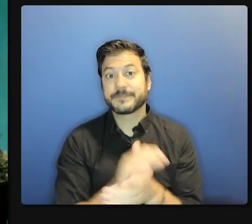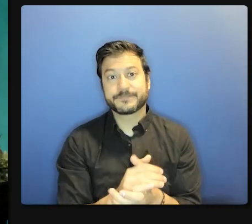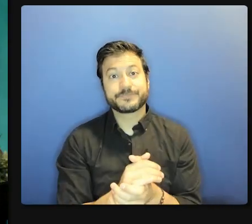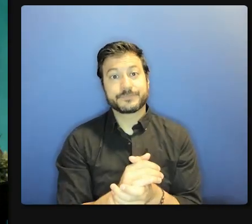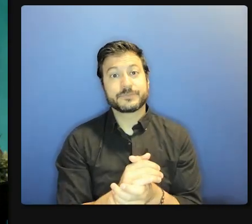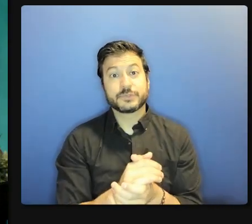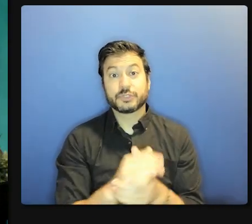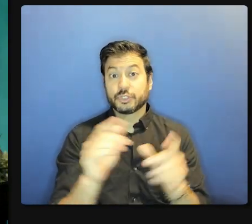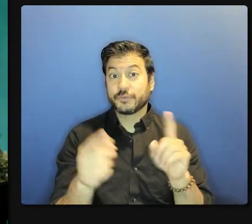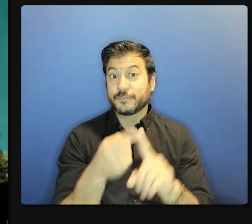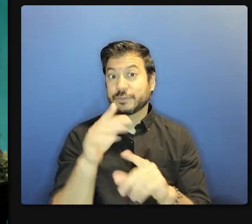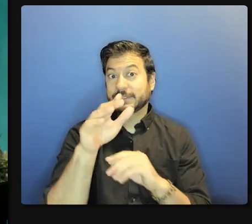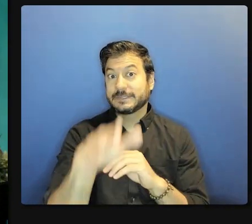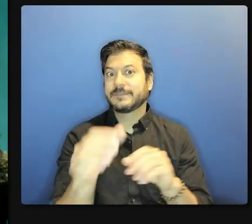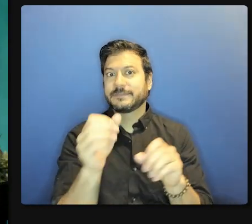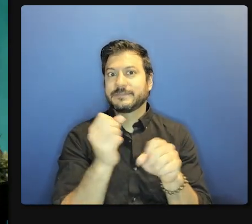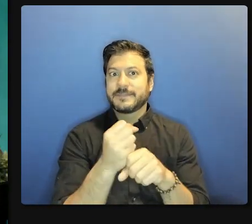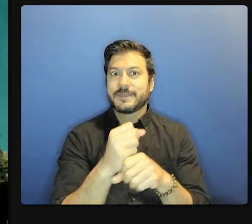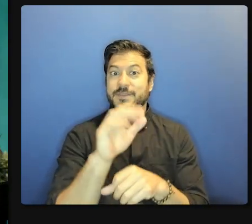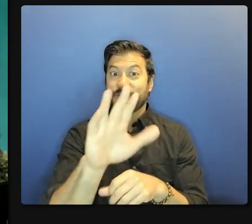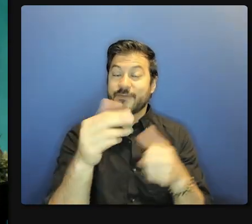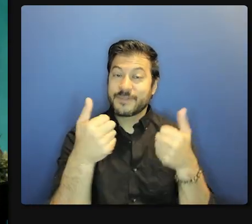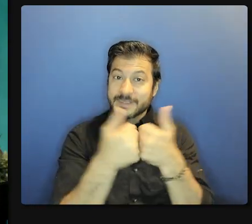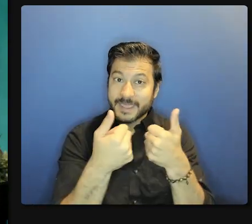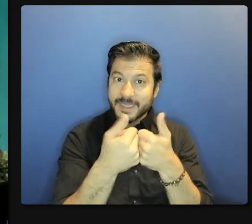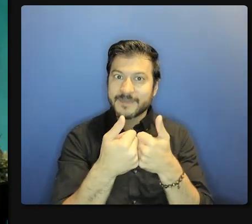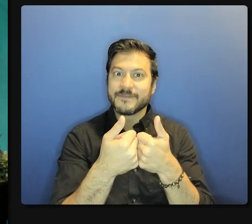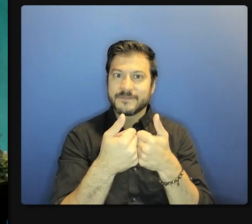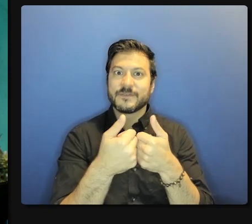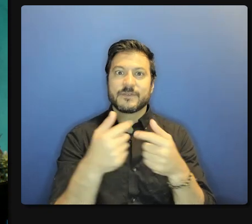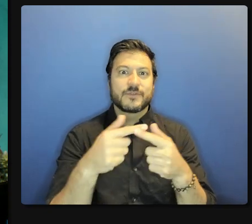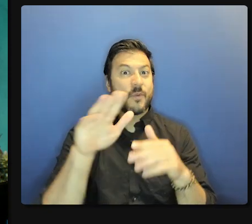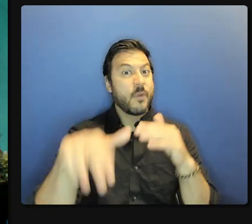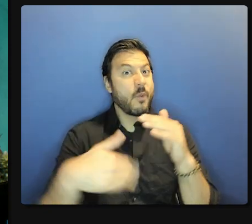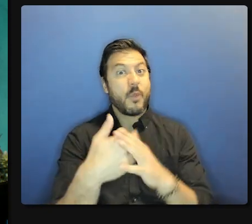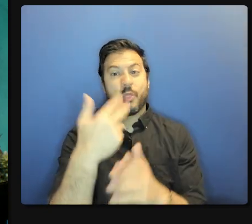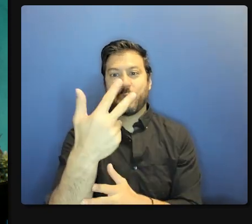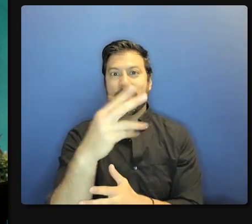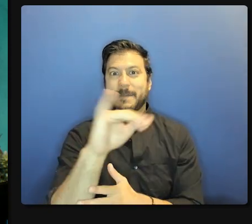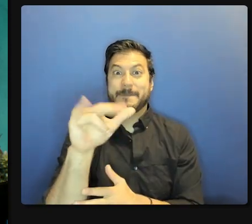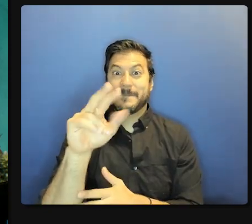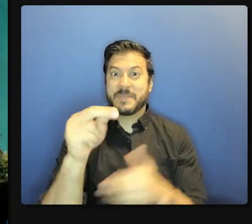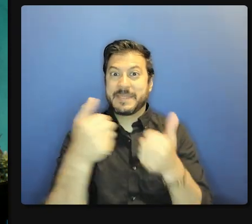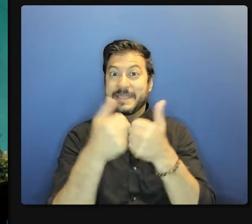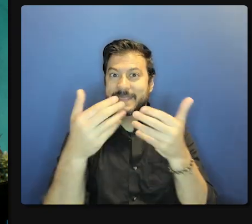It's your first step to targeting your game to those 3 billion gamers.